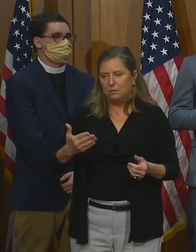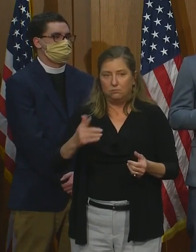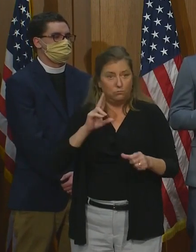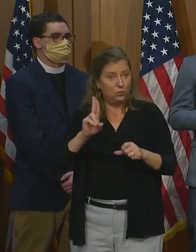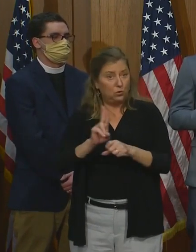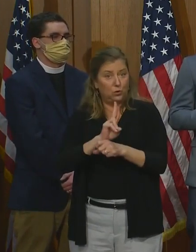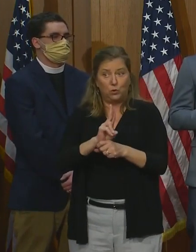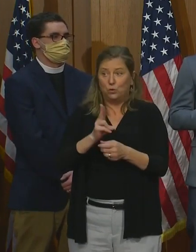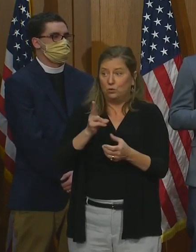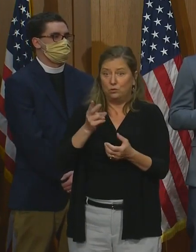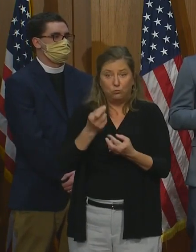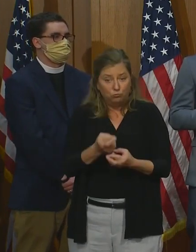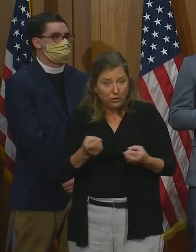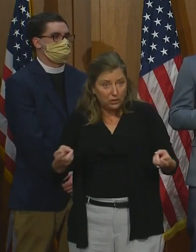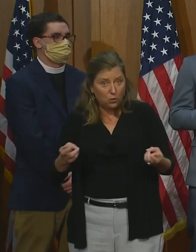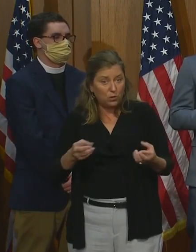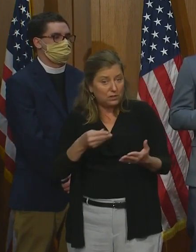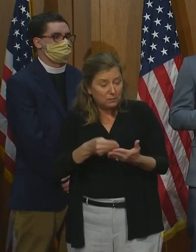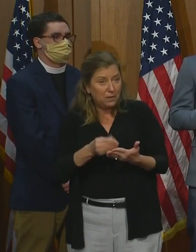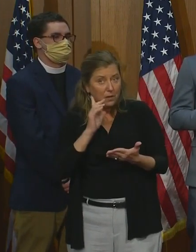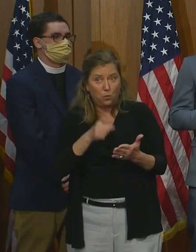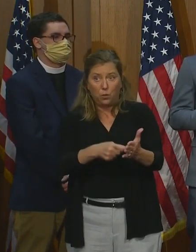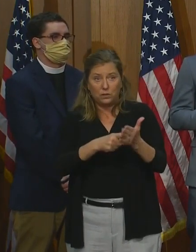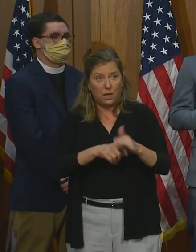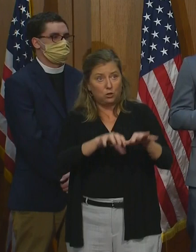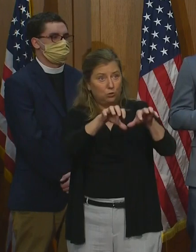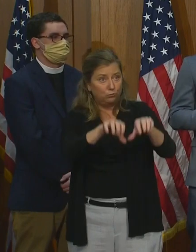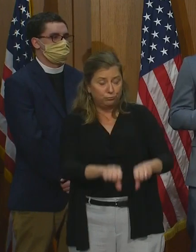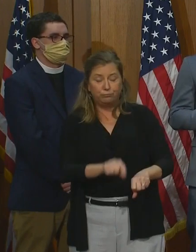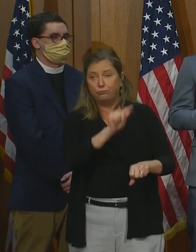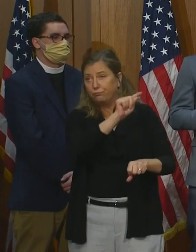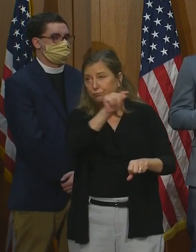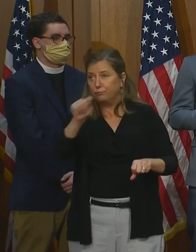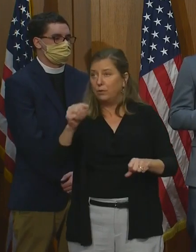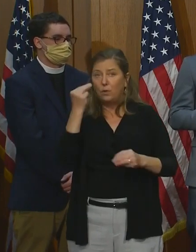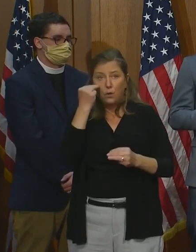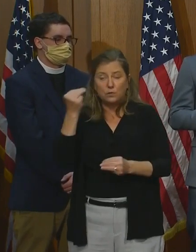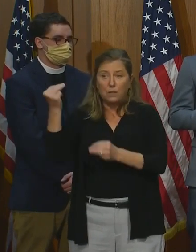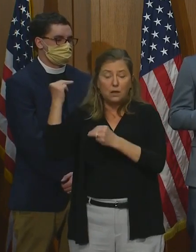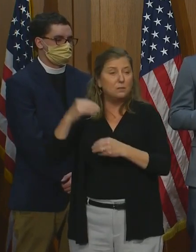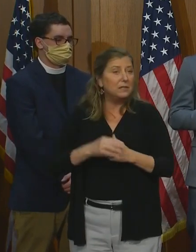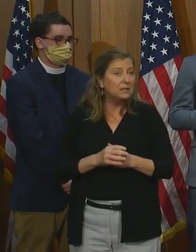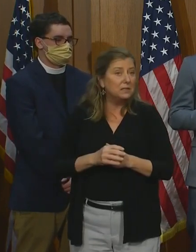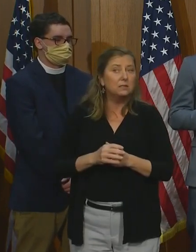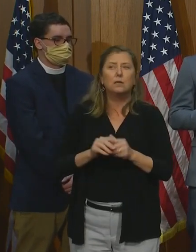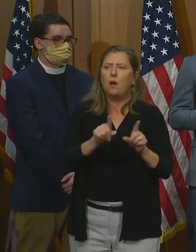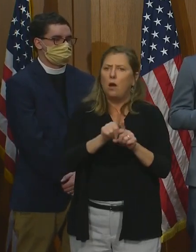CERTAINLY MORE THAN WILLING- TO USE THE RESOURCES THAT IT WILL